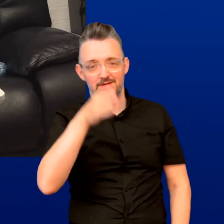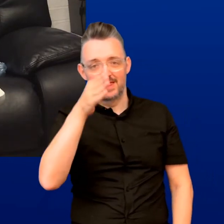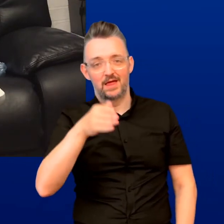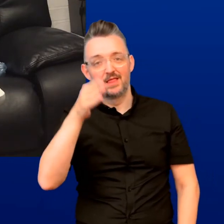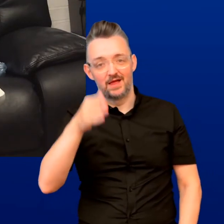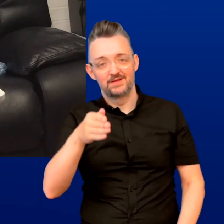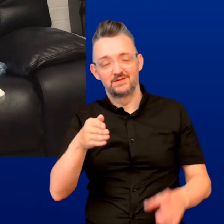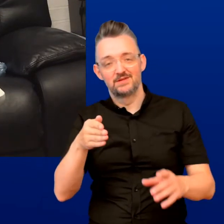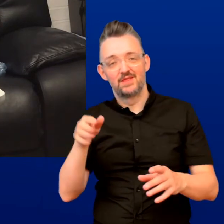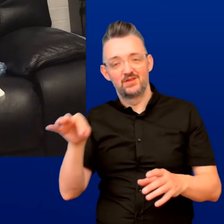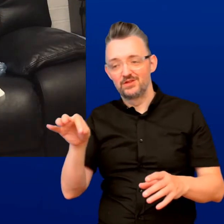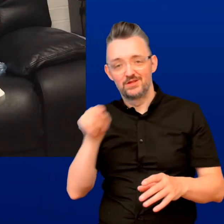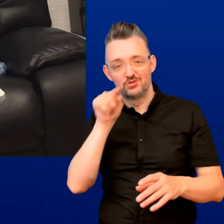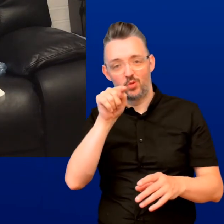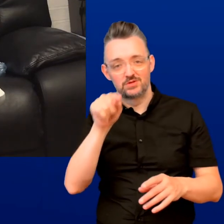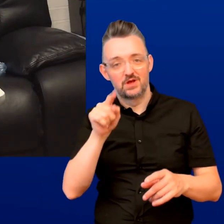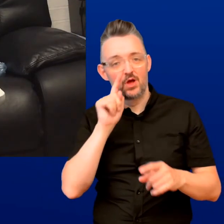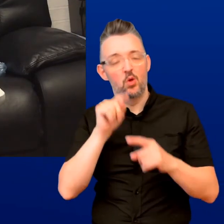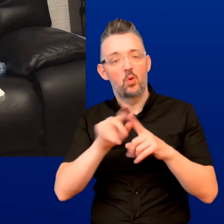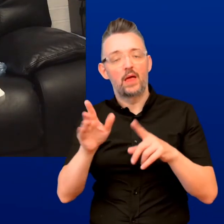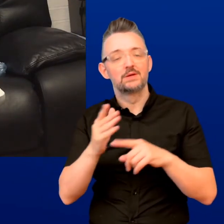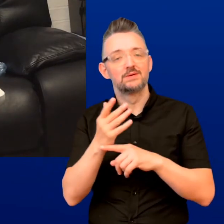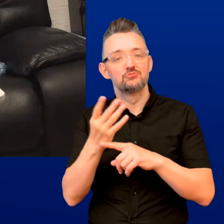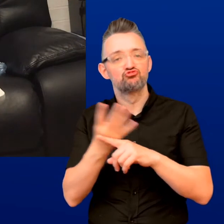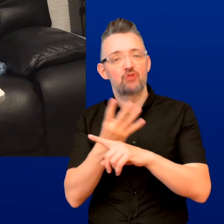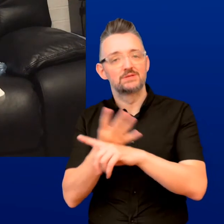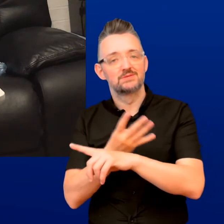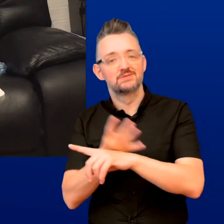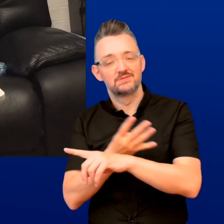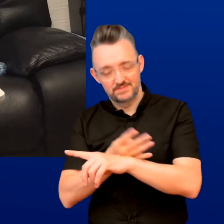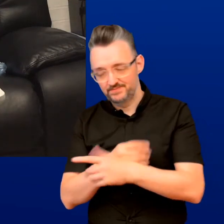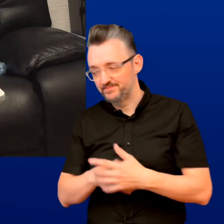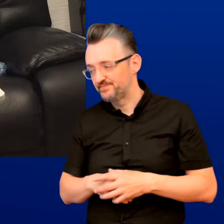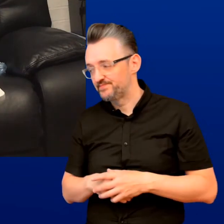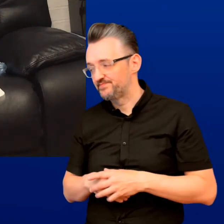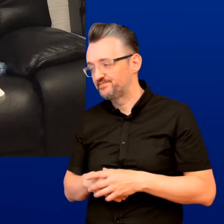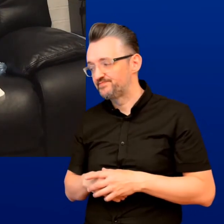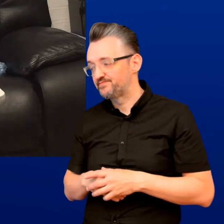little dots and that gave me grasses. Another idea would be to draw